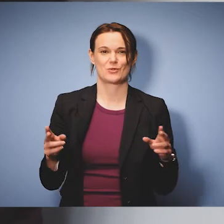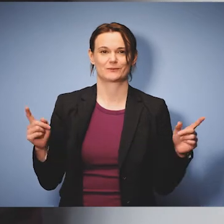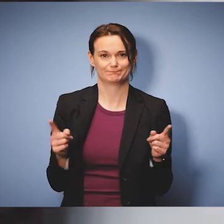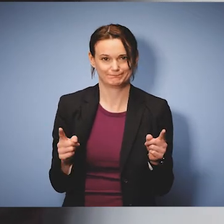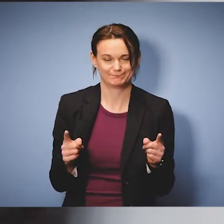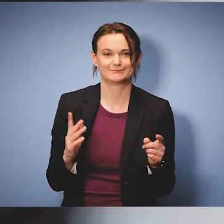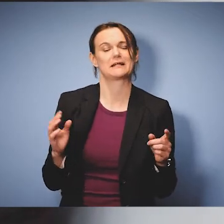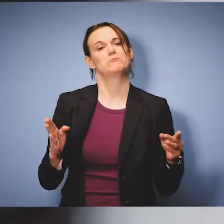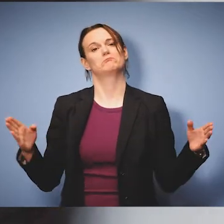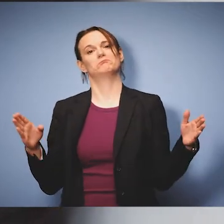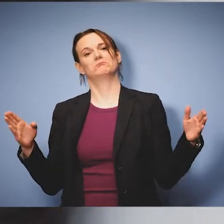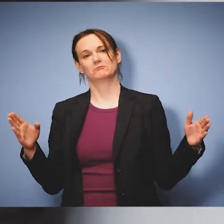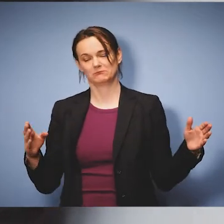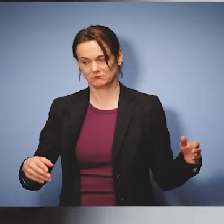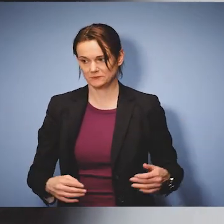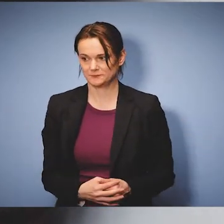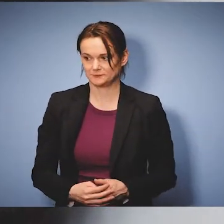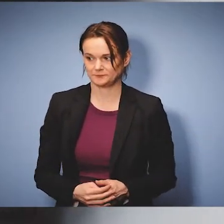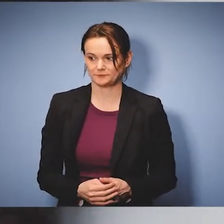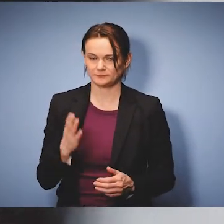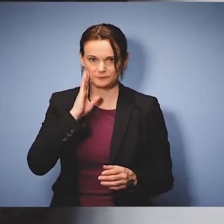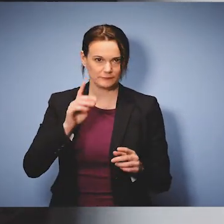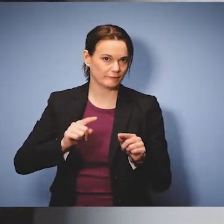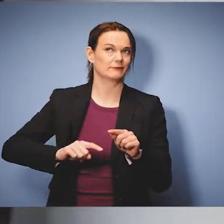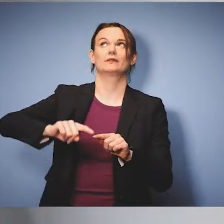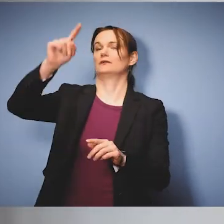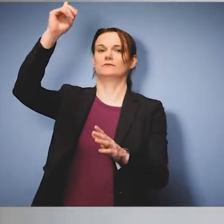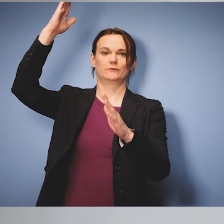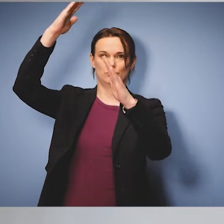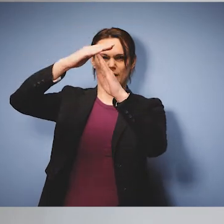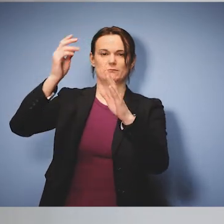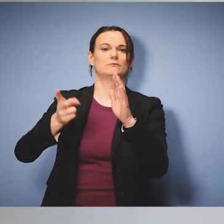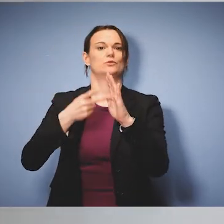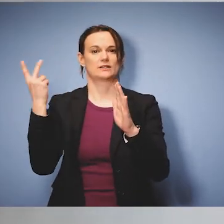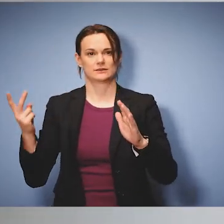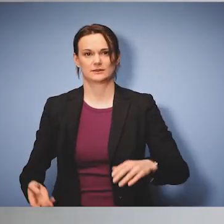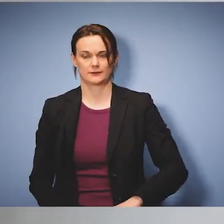And I'm basically going to run it right to the ceiling. I'm gonna do that twice.